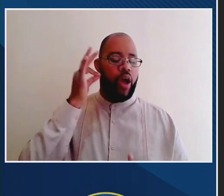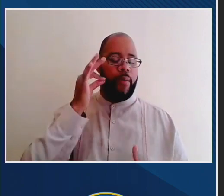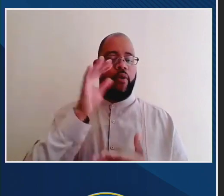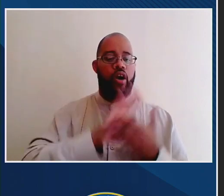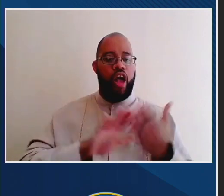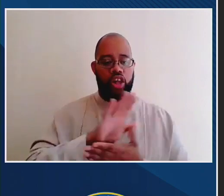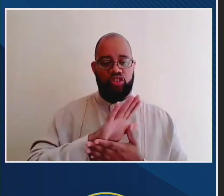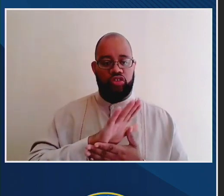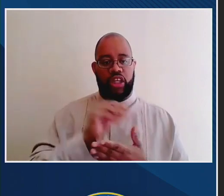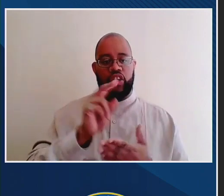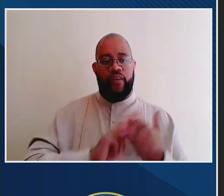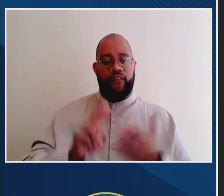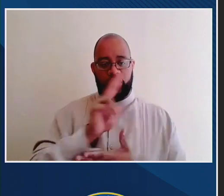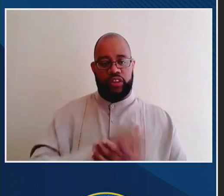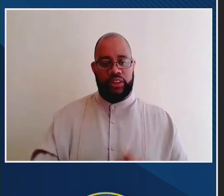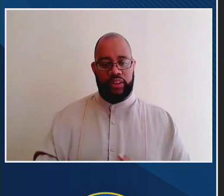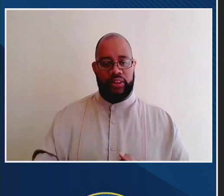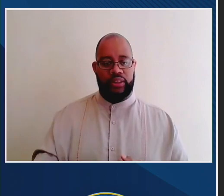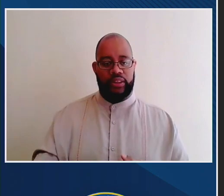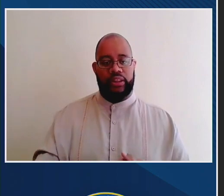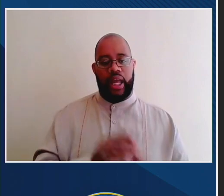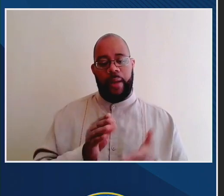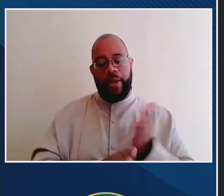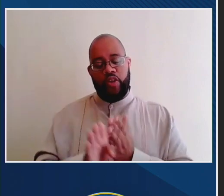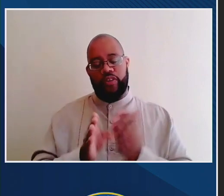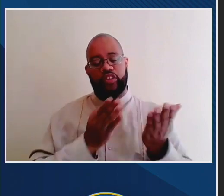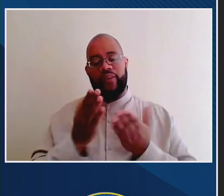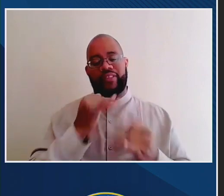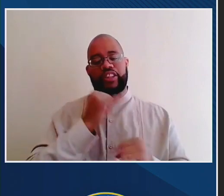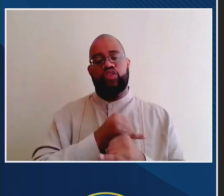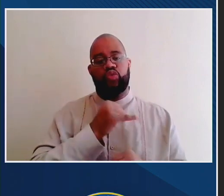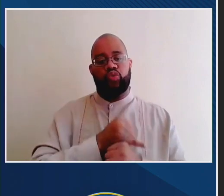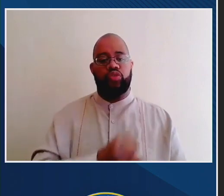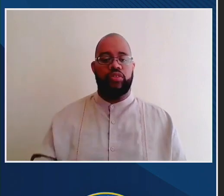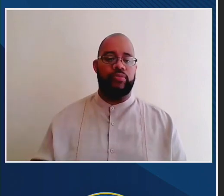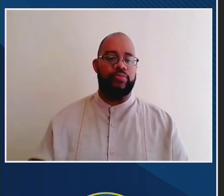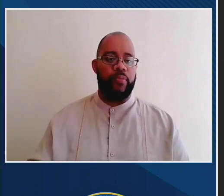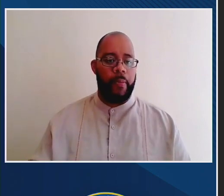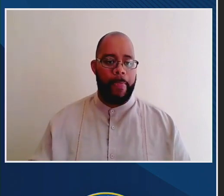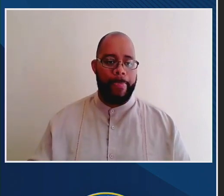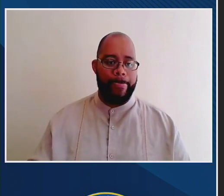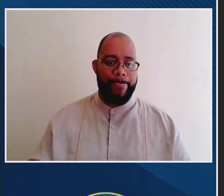universities, and minority serving institutions, which are institutions of